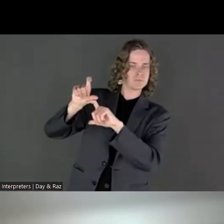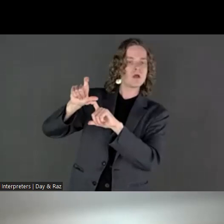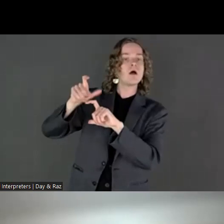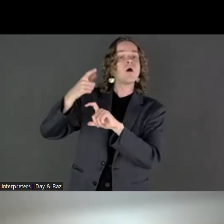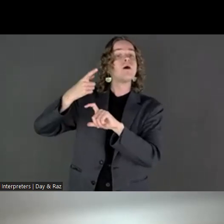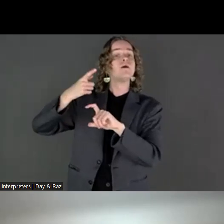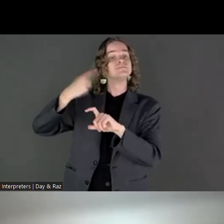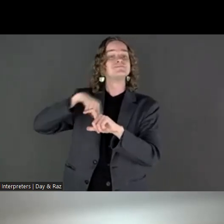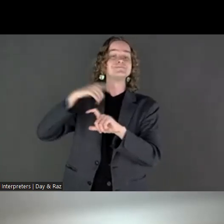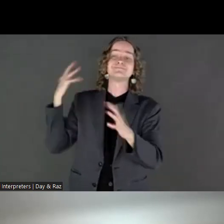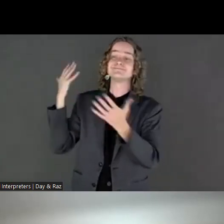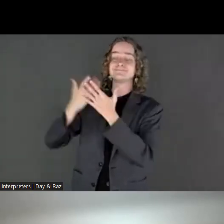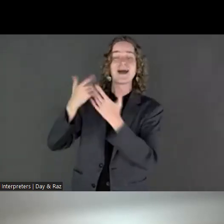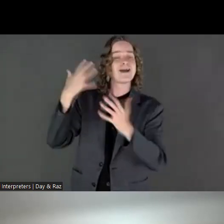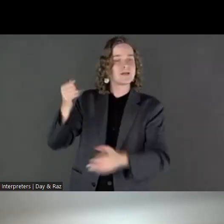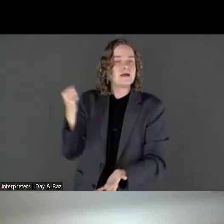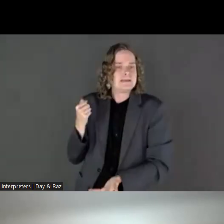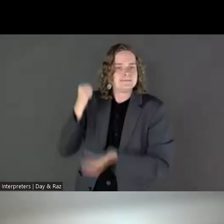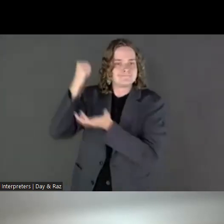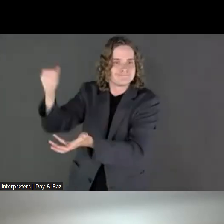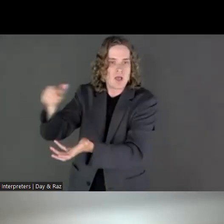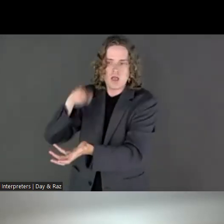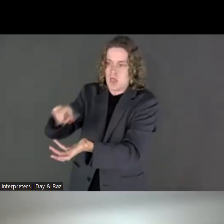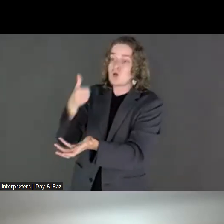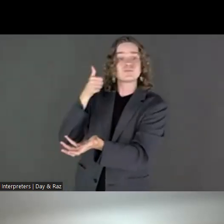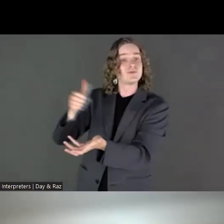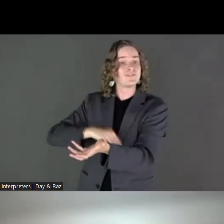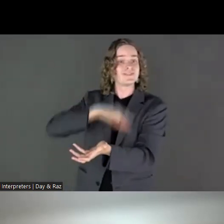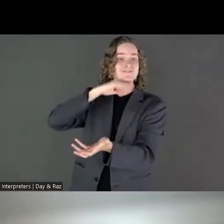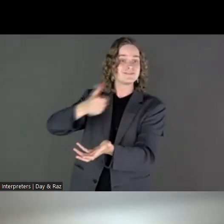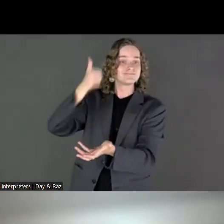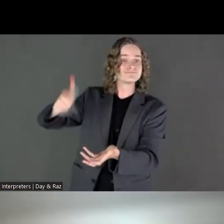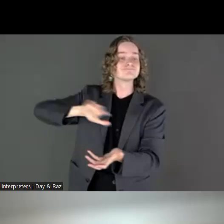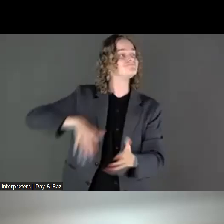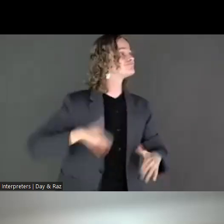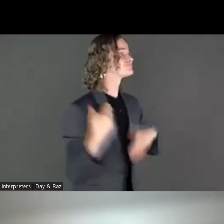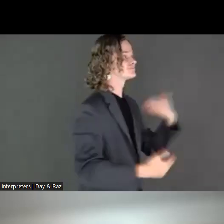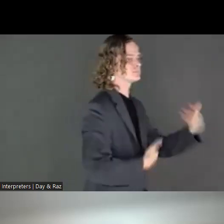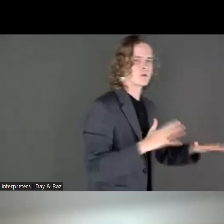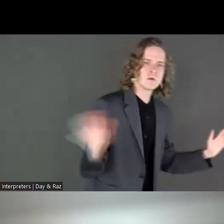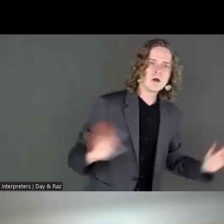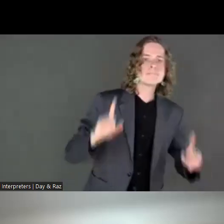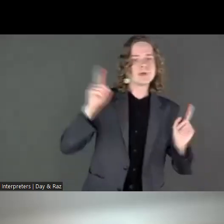being funded by donors or the ones that are being funded, funded through international organization.